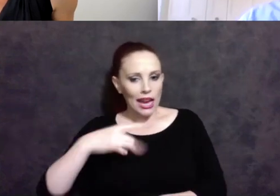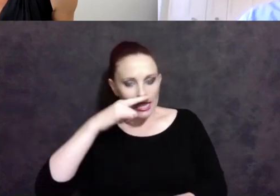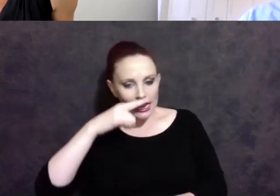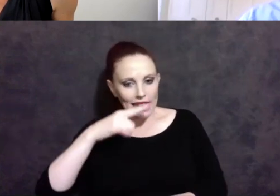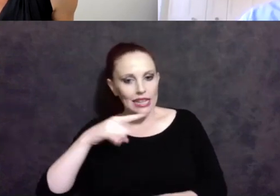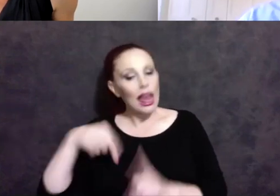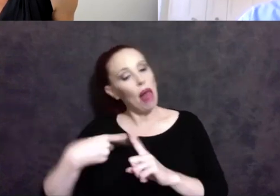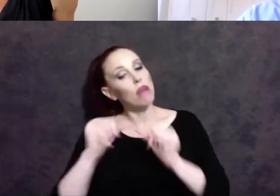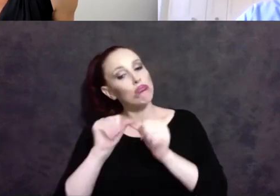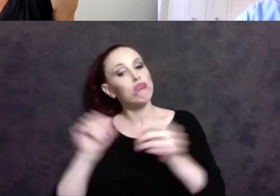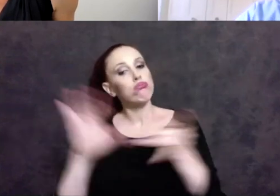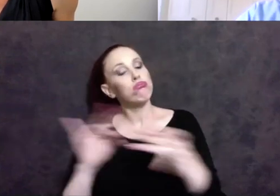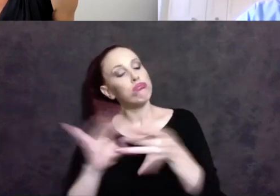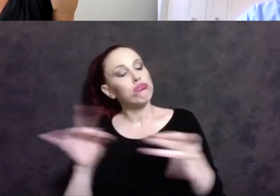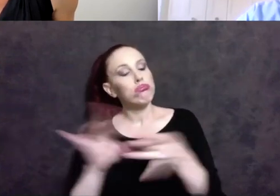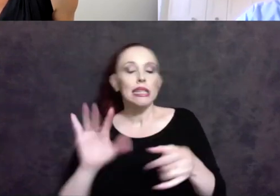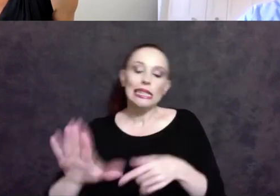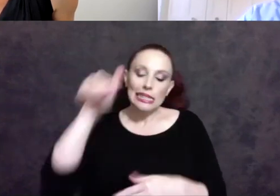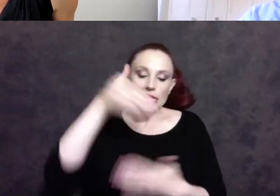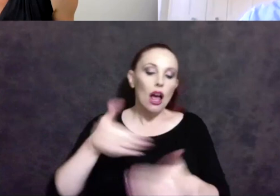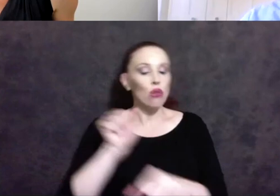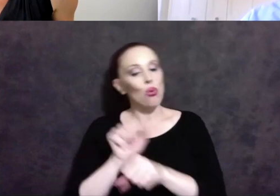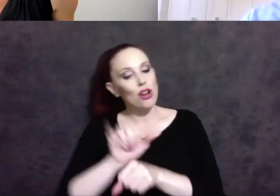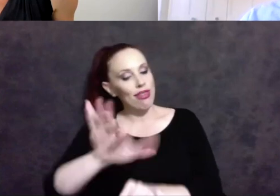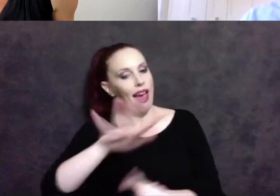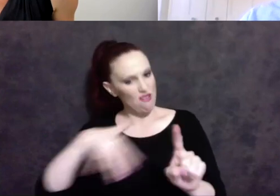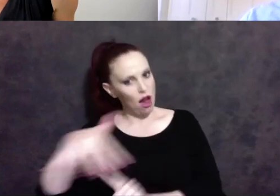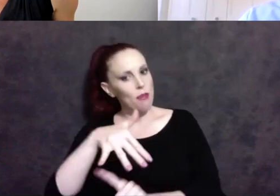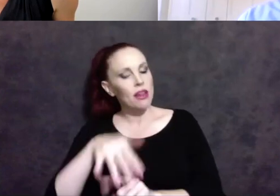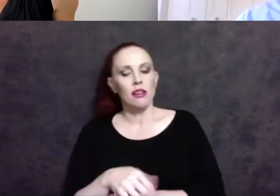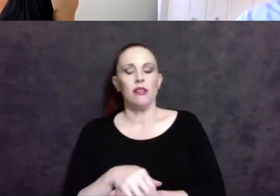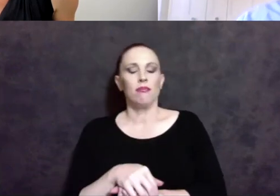tell the story about how his son is doing work with inner city environment. This a coworker